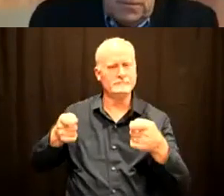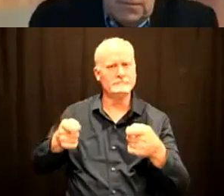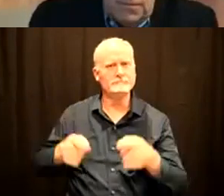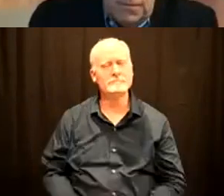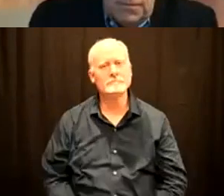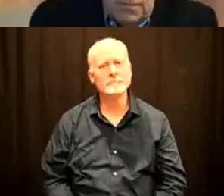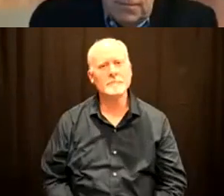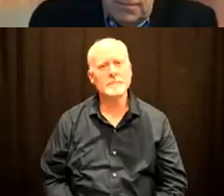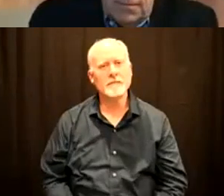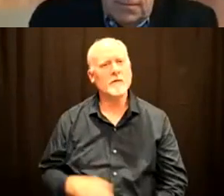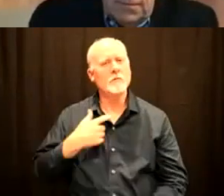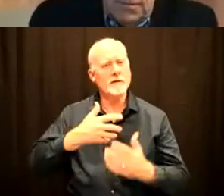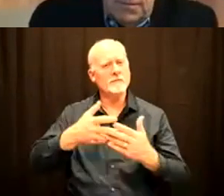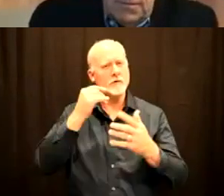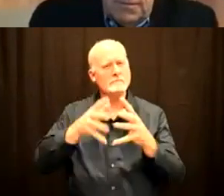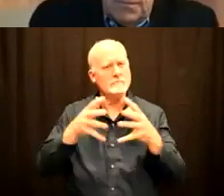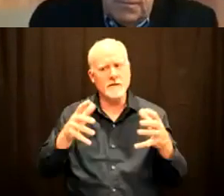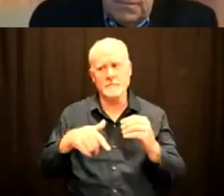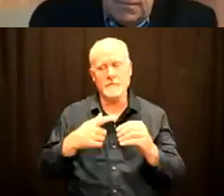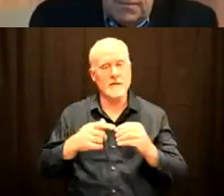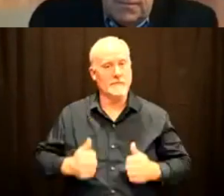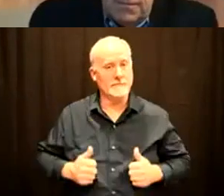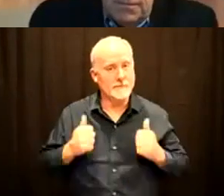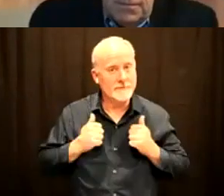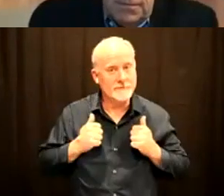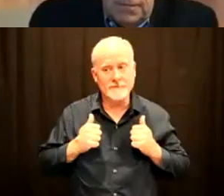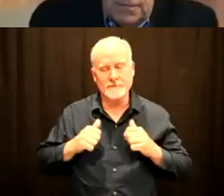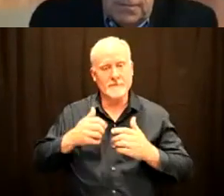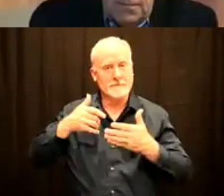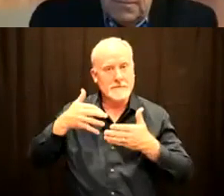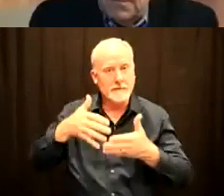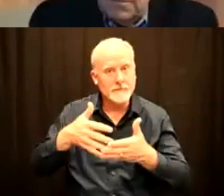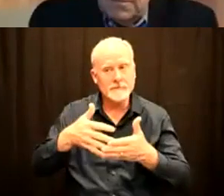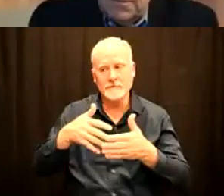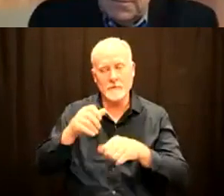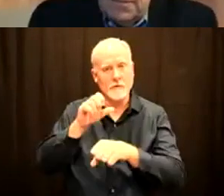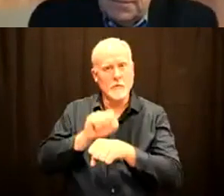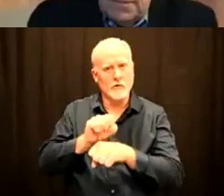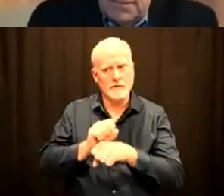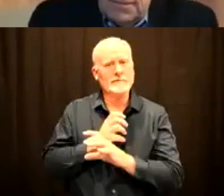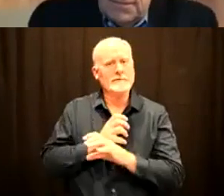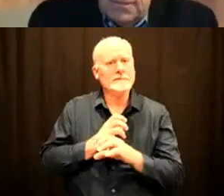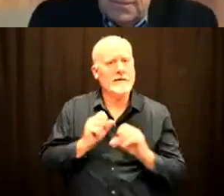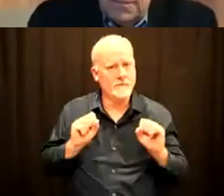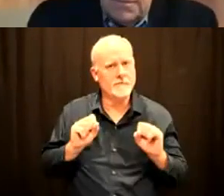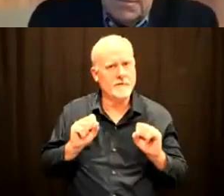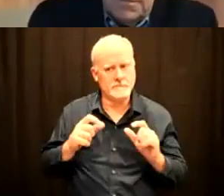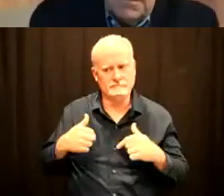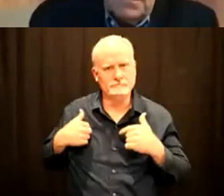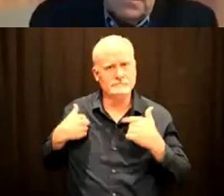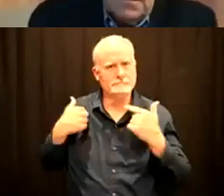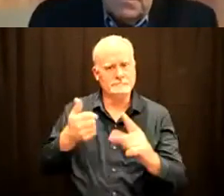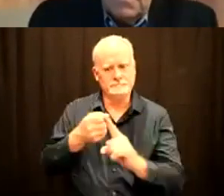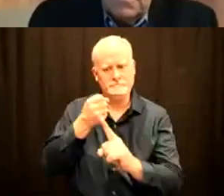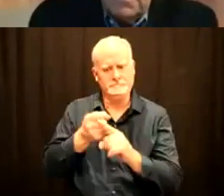we've learned so much about living studying and working safely during this pandemic public health